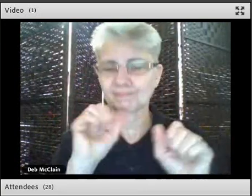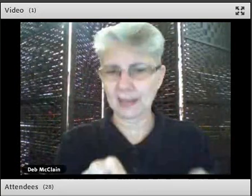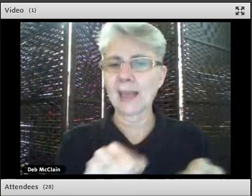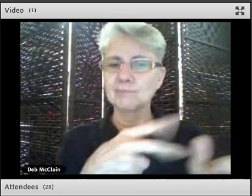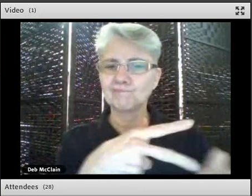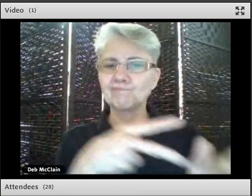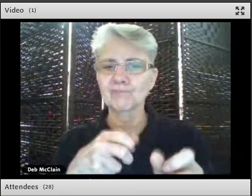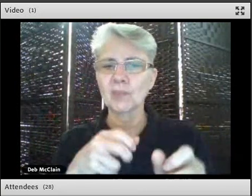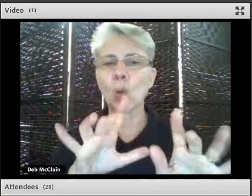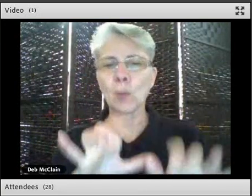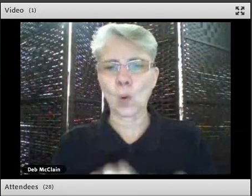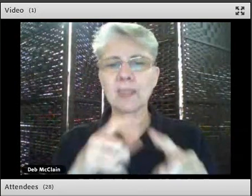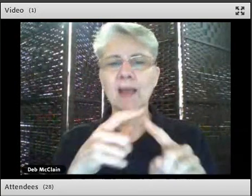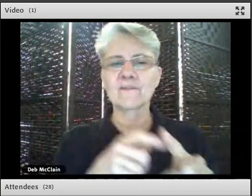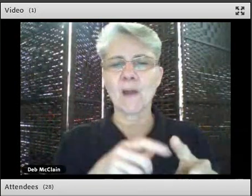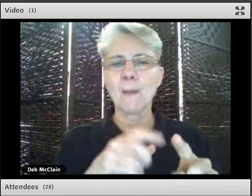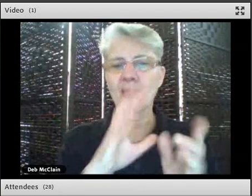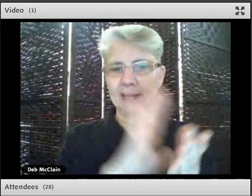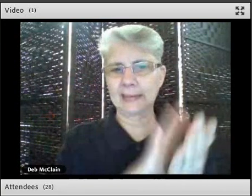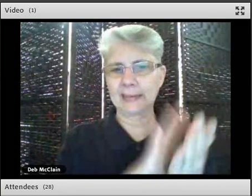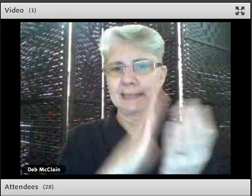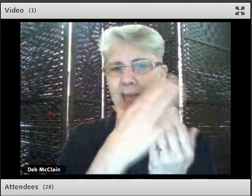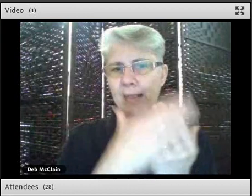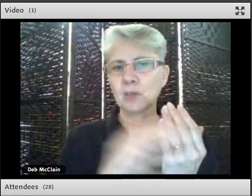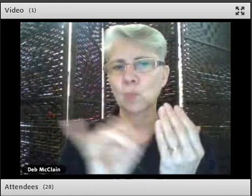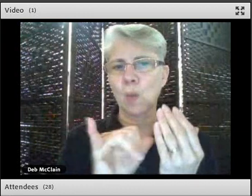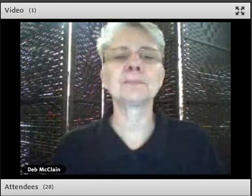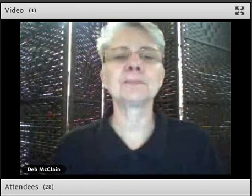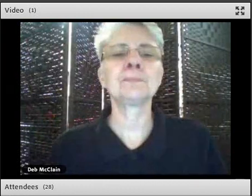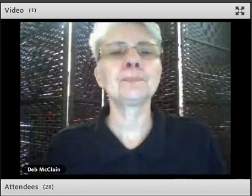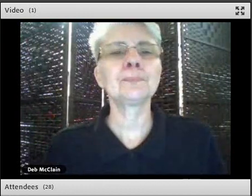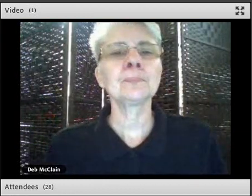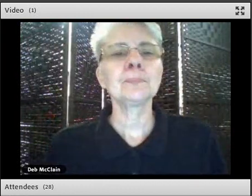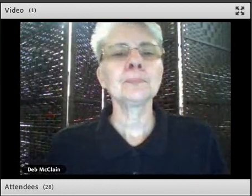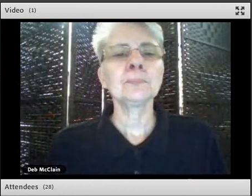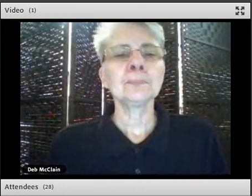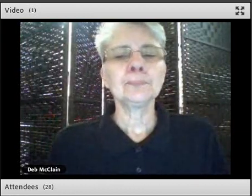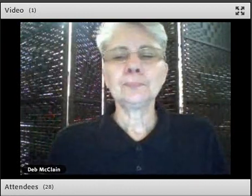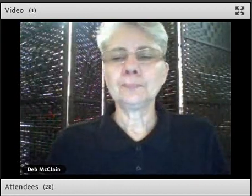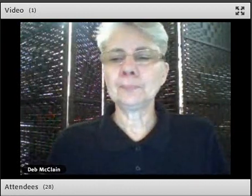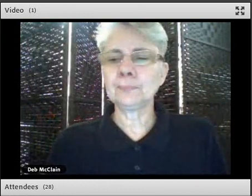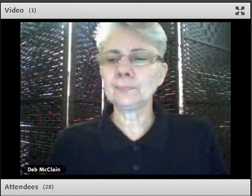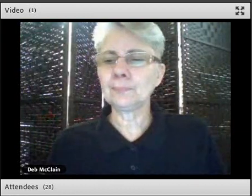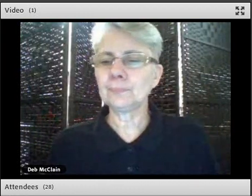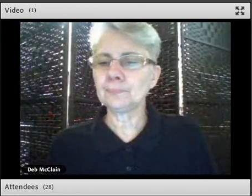Some name elements. I mentioned this earlier when we were talking about